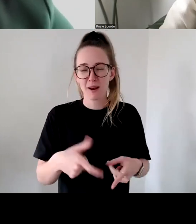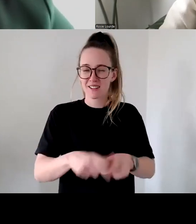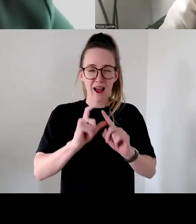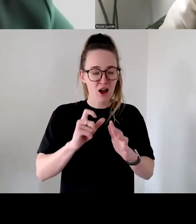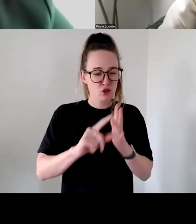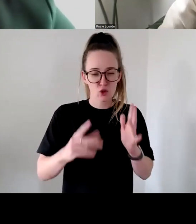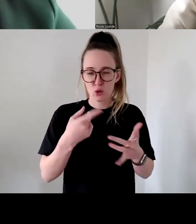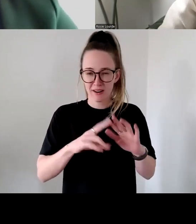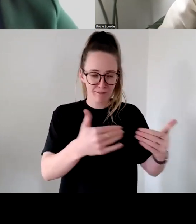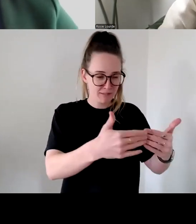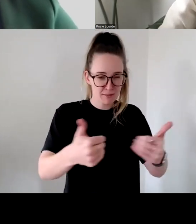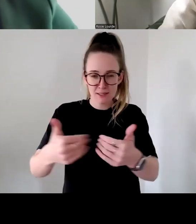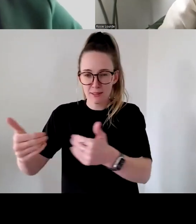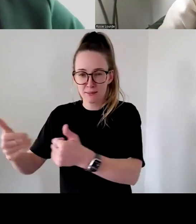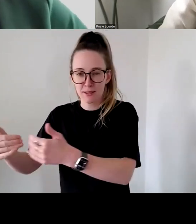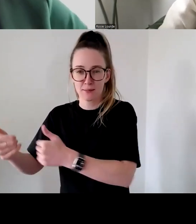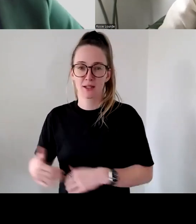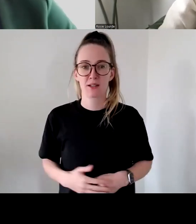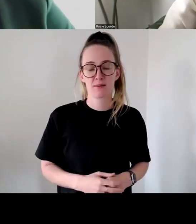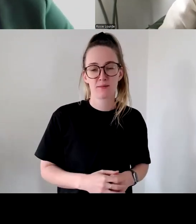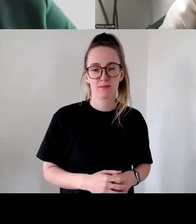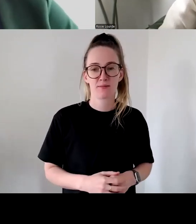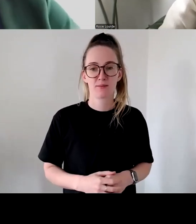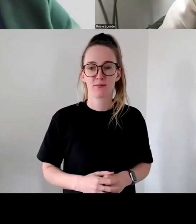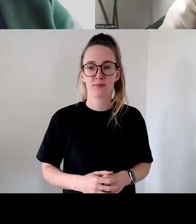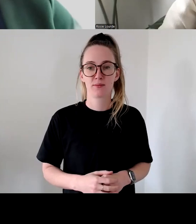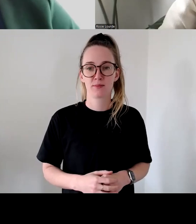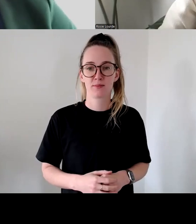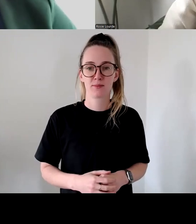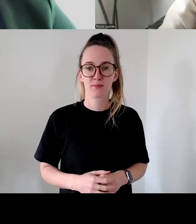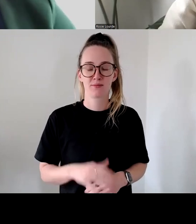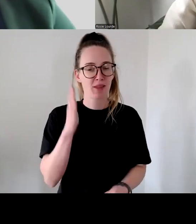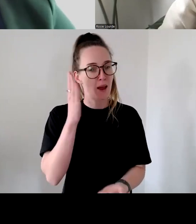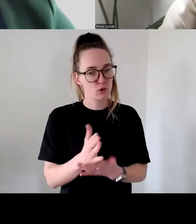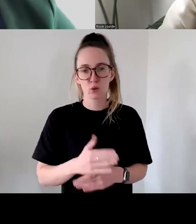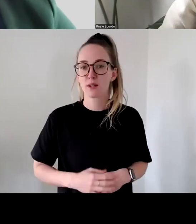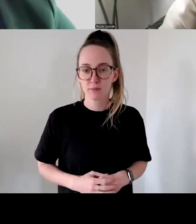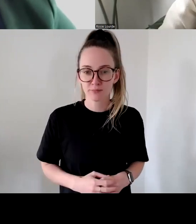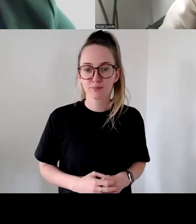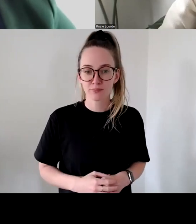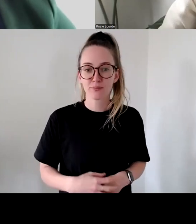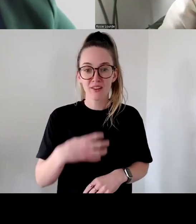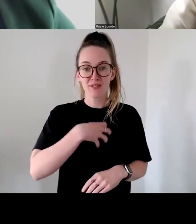Absolutely, it absolutely is. That fear of victimisation, and fear of being labelled